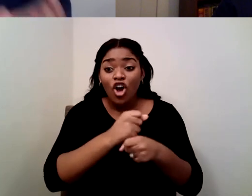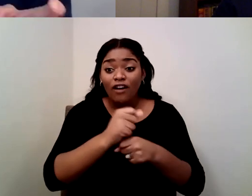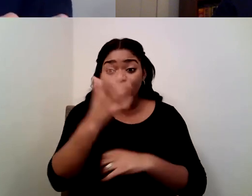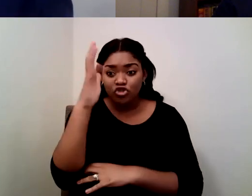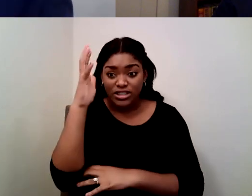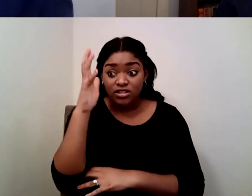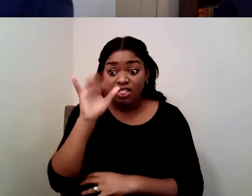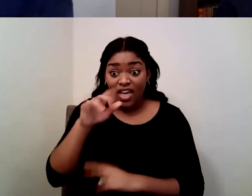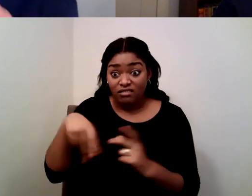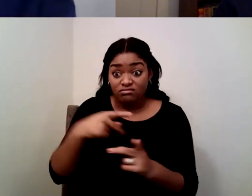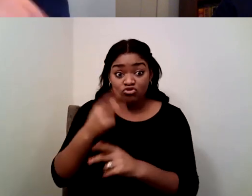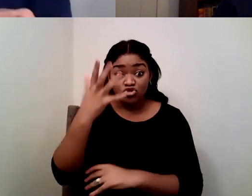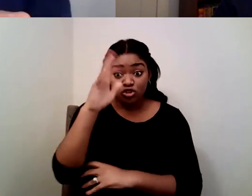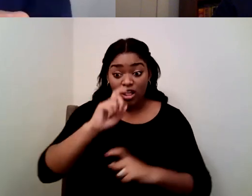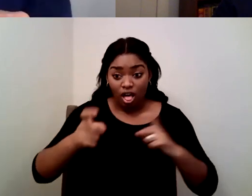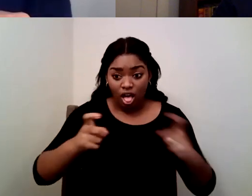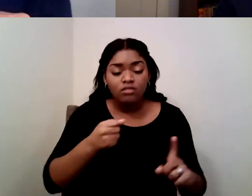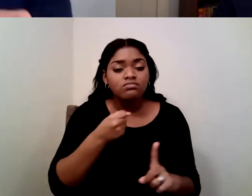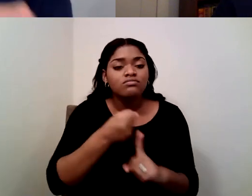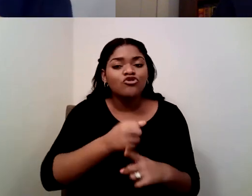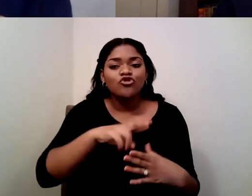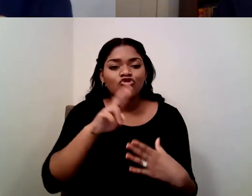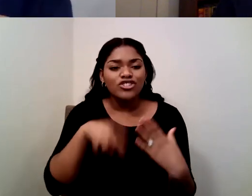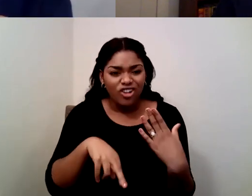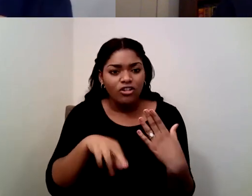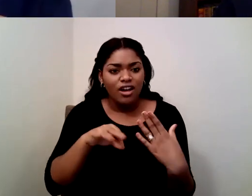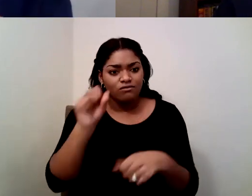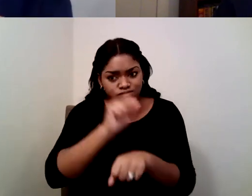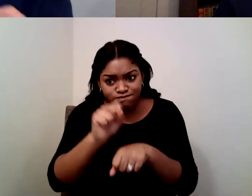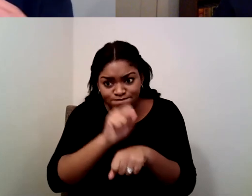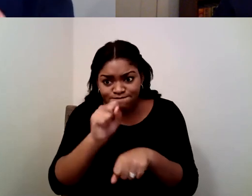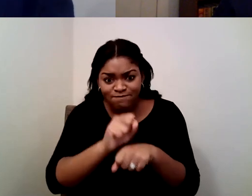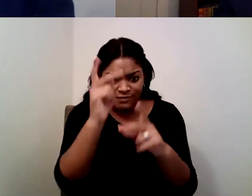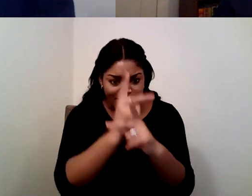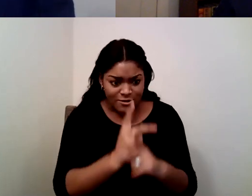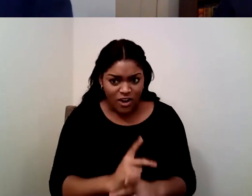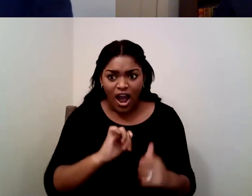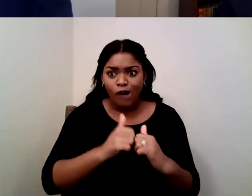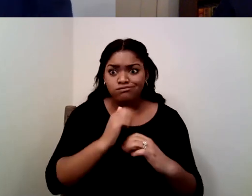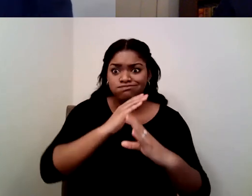Those trees are the result of this work, and so what is happening in many, many companies